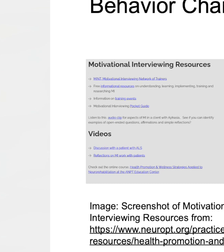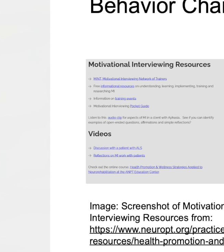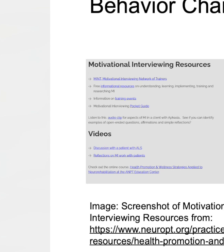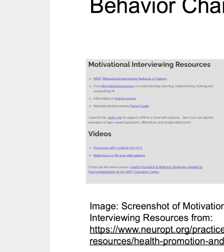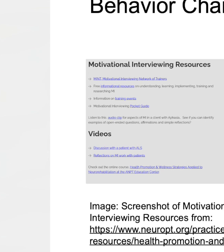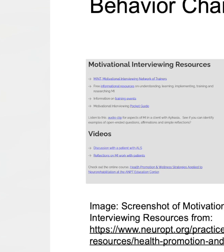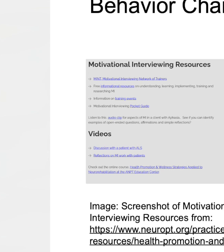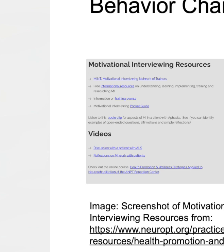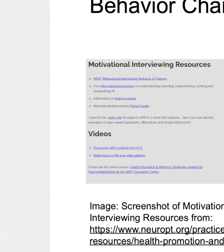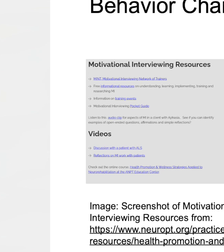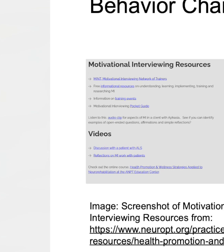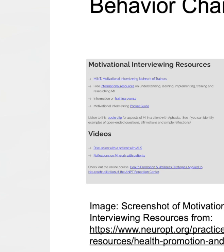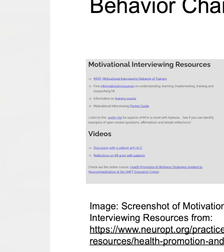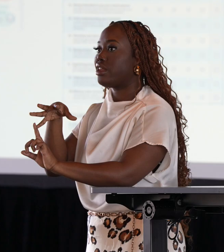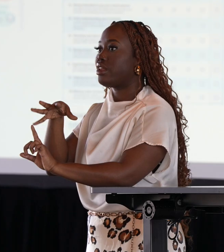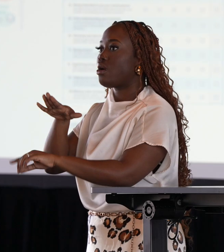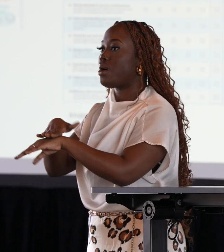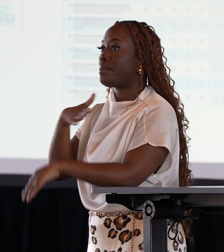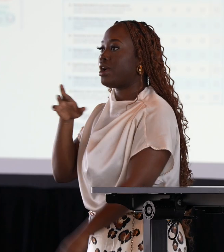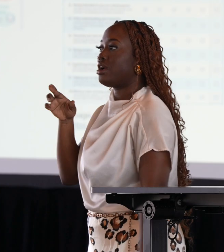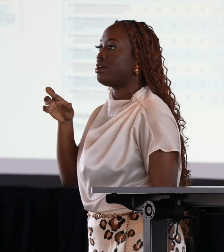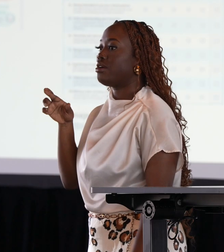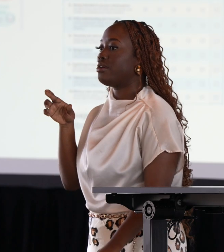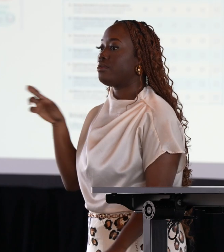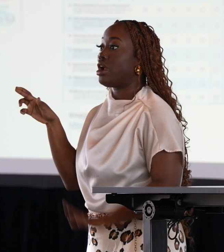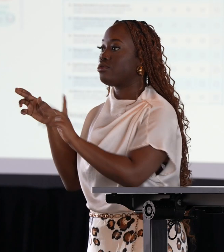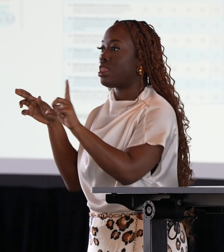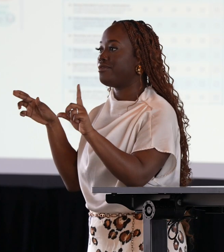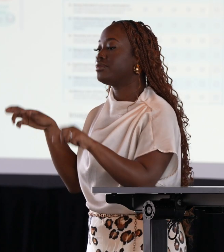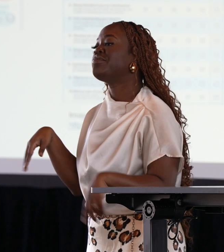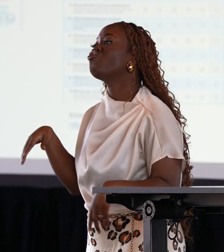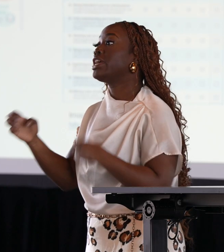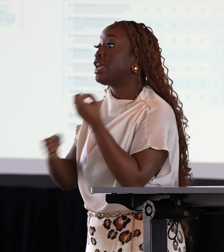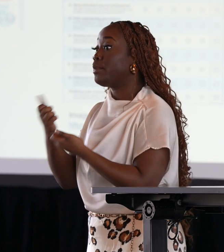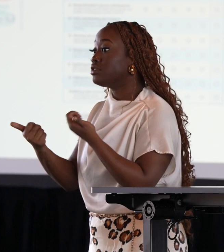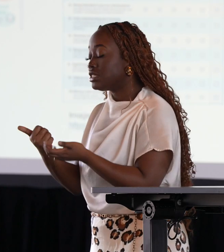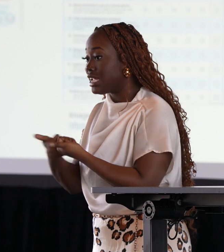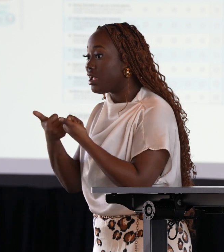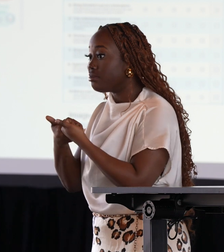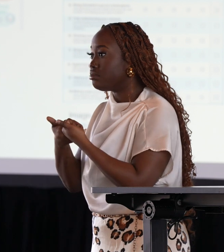highlighting on that my right, your left. Motivational interviewing. You've heard of motivational interviewing, so